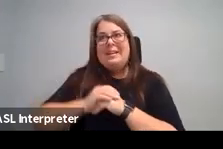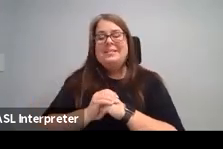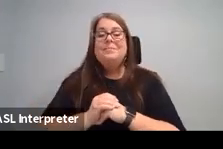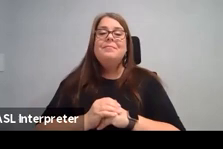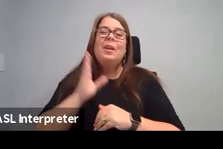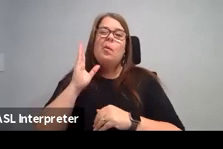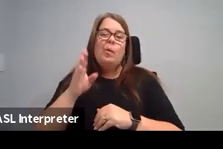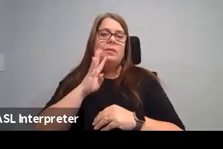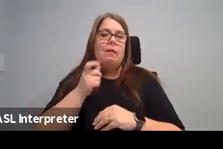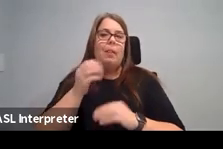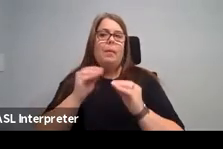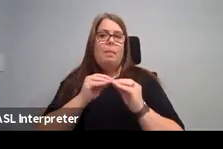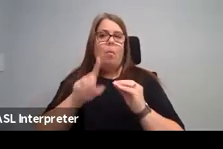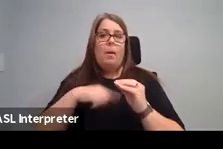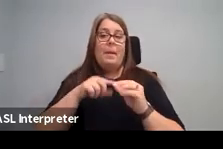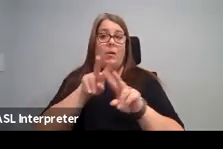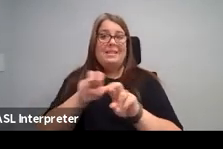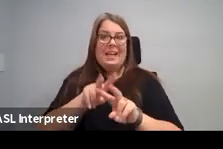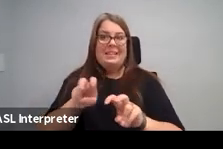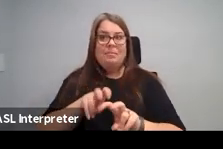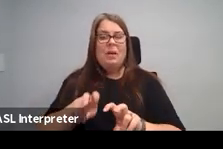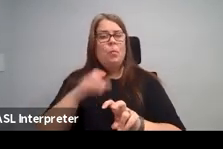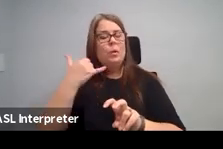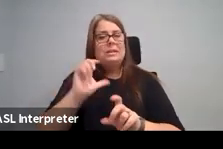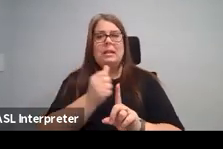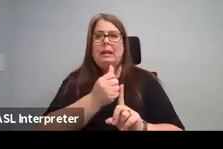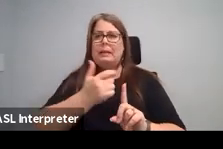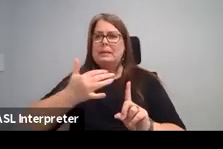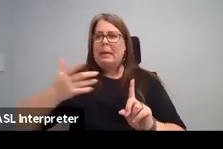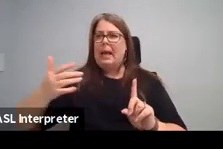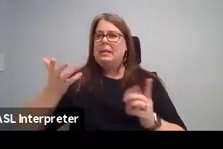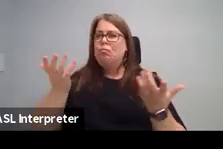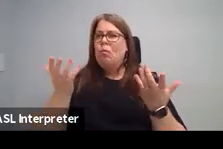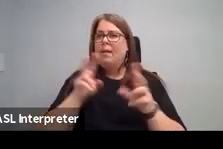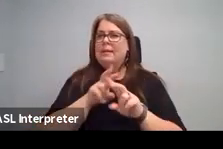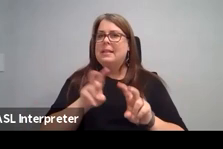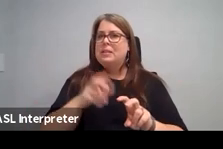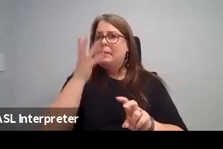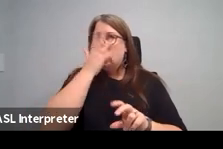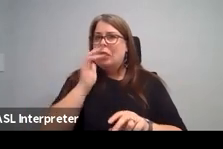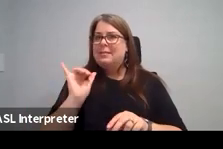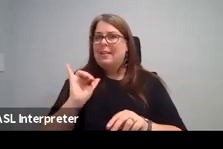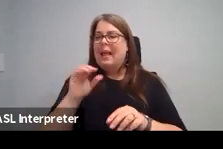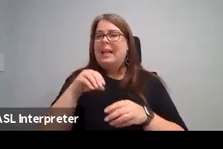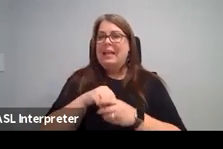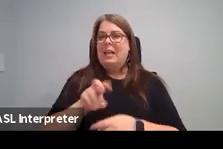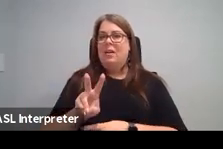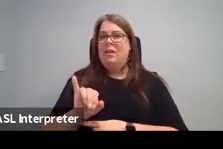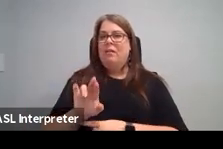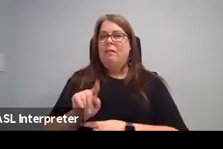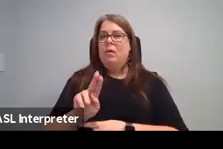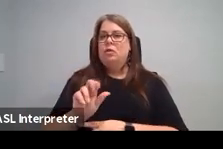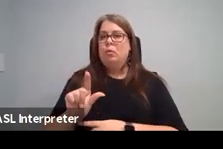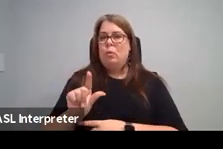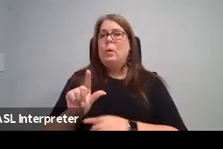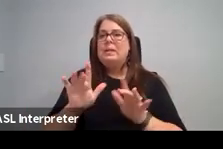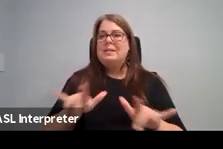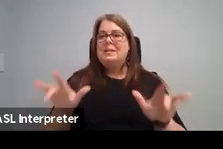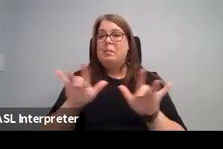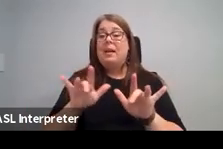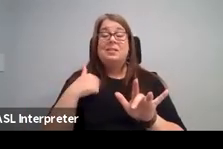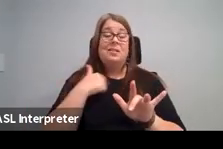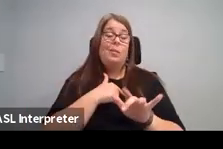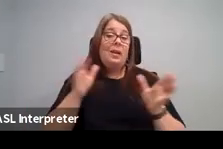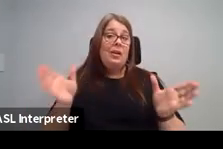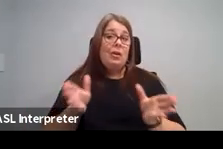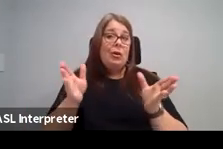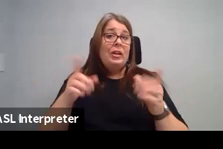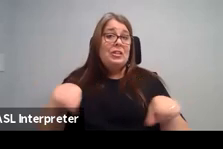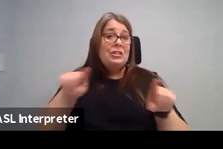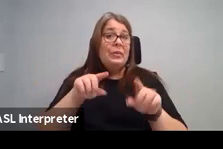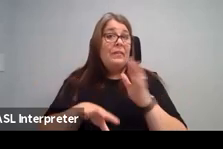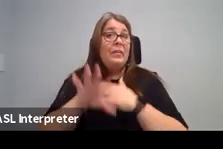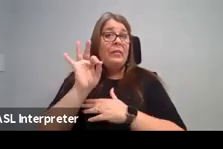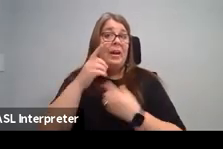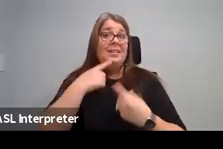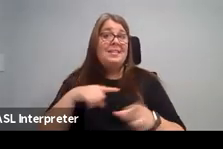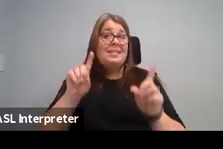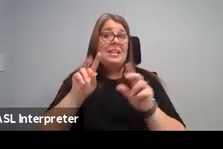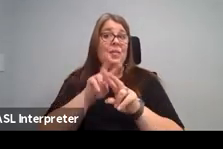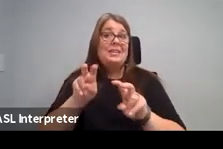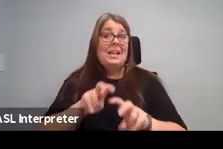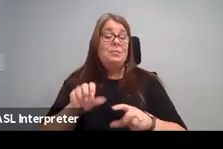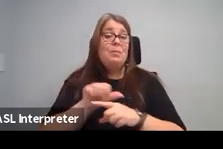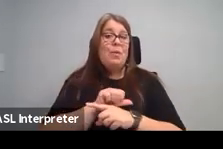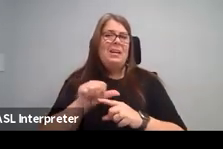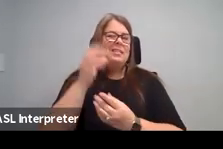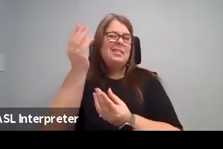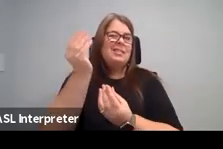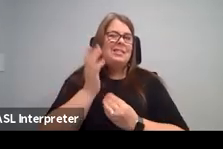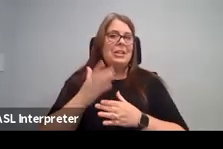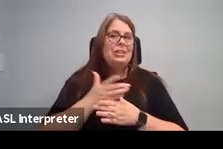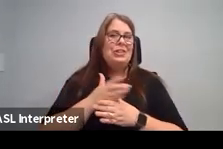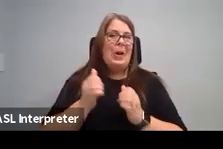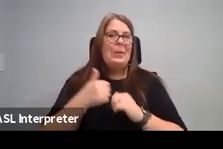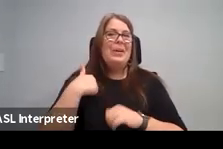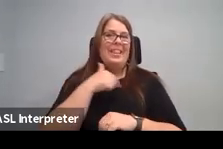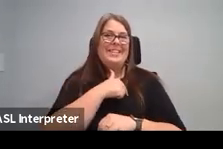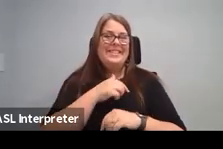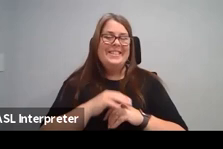Jewyl Alderson Clarke, SDCOE: And we're still building out what assessment looks like in this virtual space so that conversation will continue. And we also encourage you if you're finding strong assessment practice to share those with us along the way as this is a bigger community practice as we go forward.